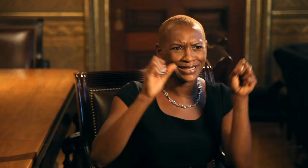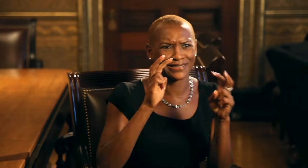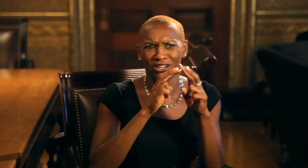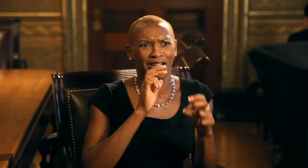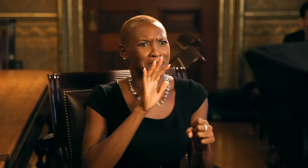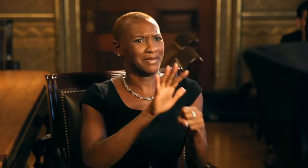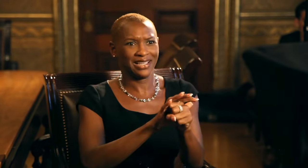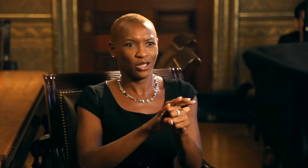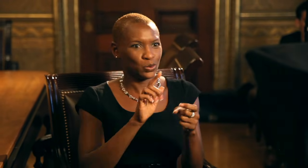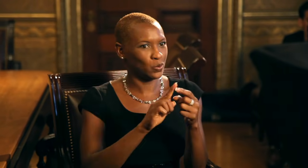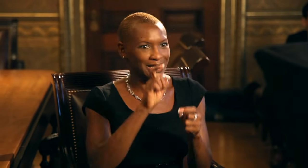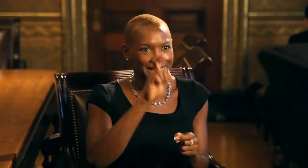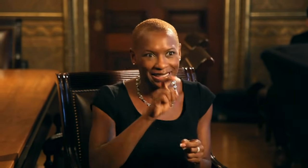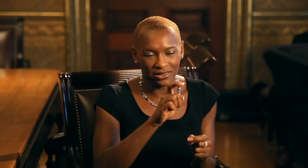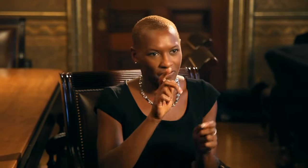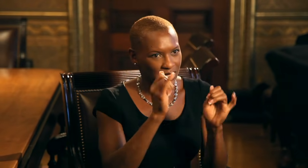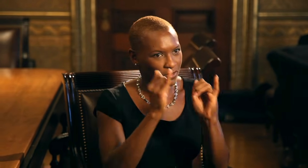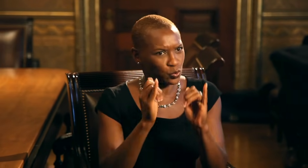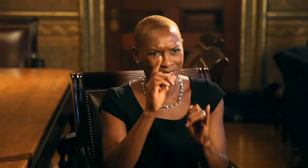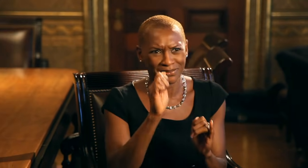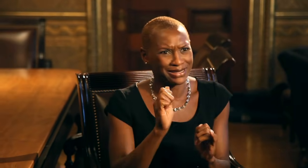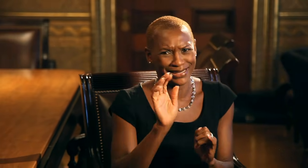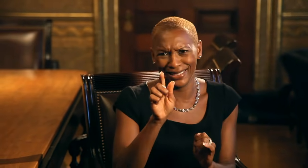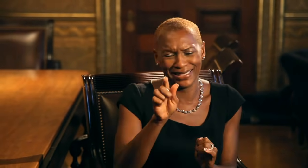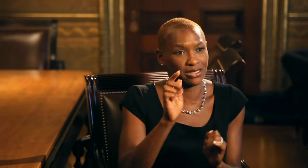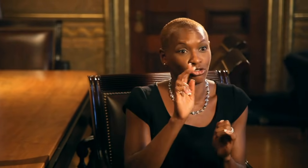The President is very committed to the needs of individuals with disabilities,